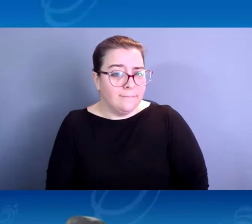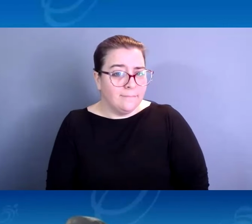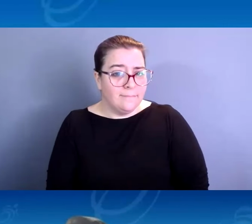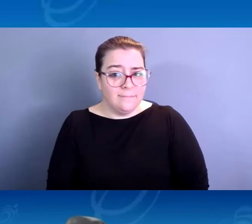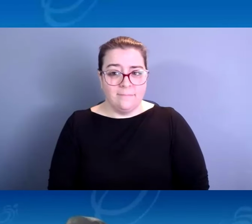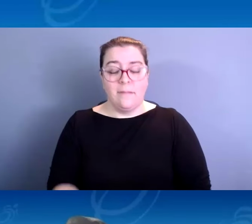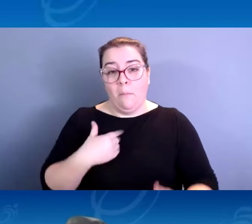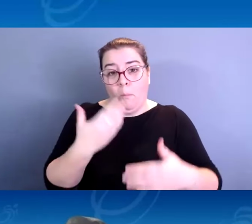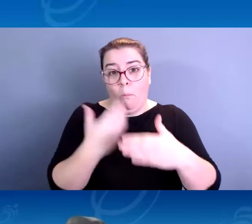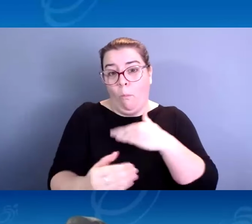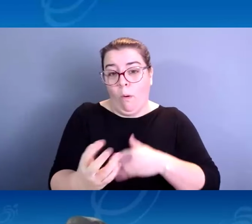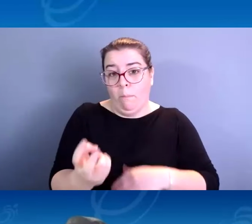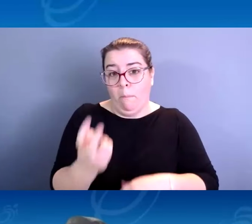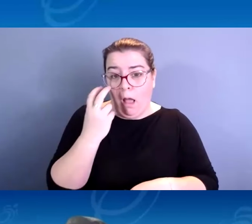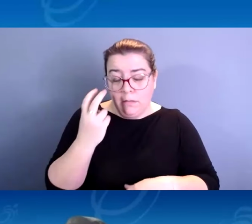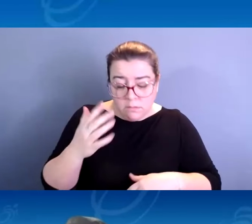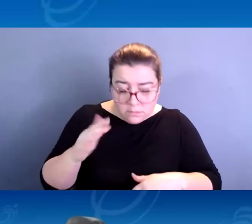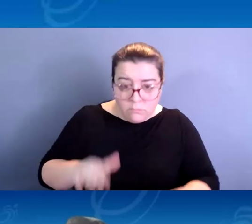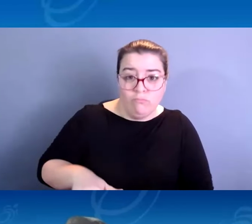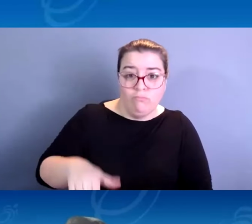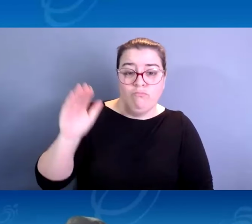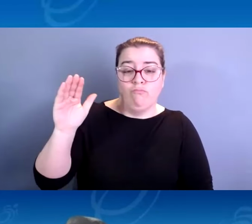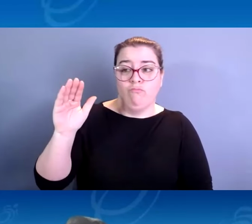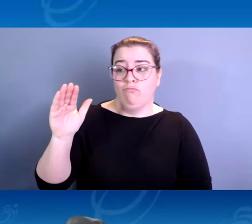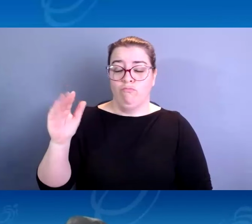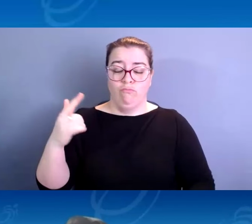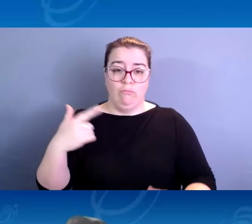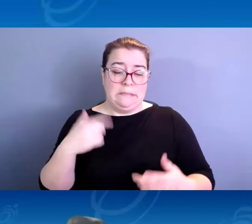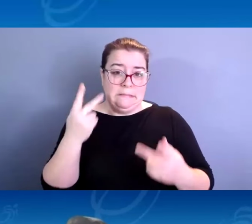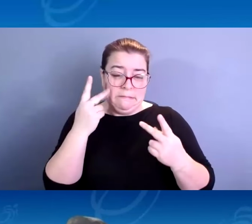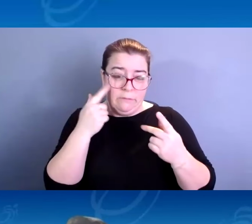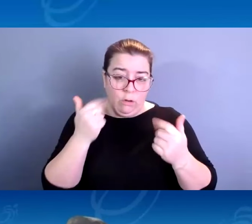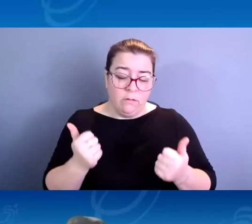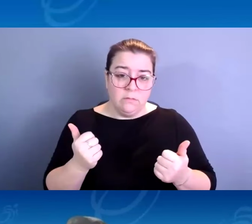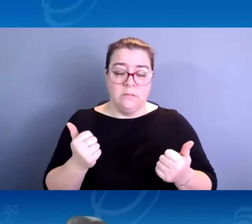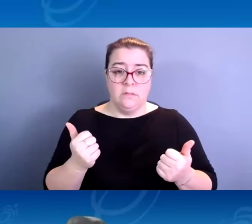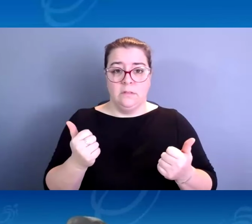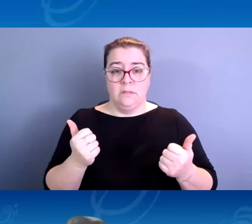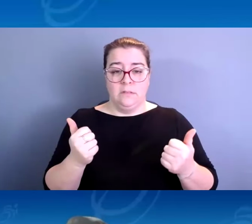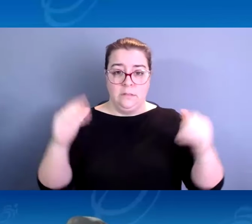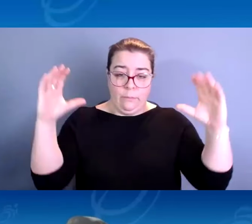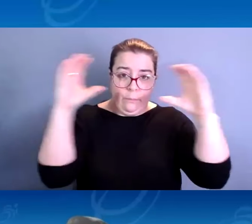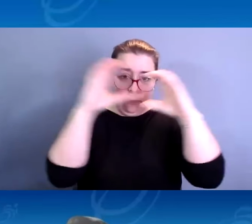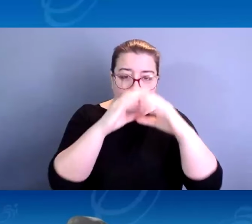I have, I live with vision loss today, and I'm also neurodivergent. So. So why can't I drive right.